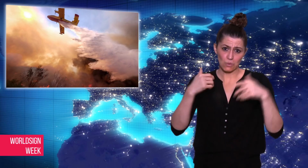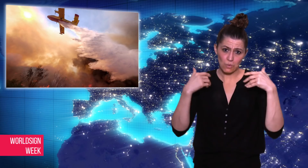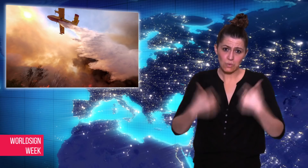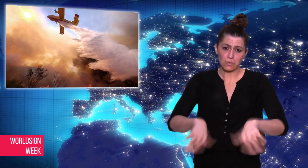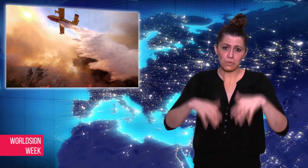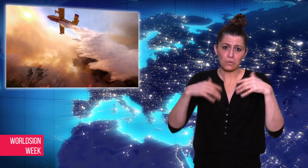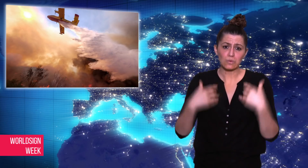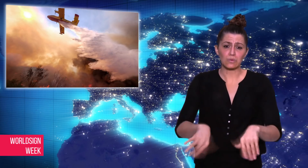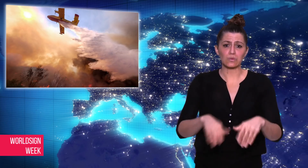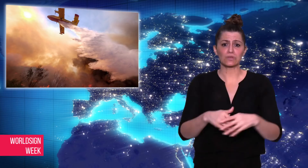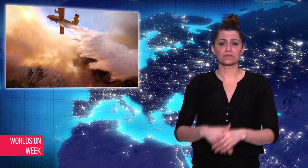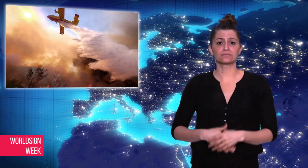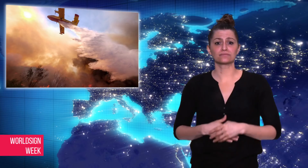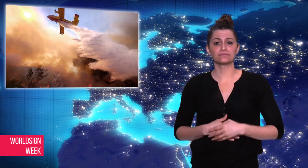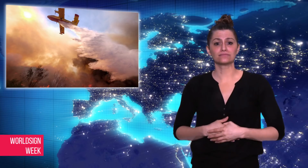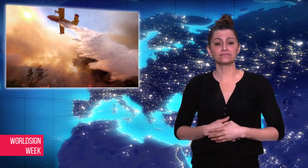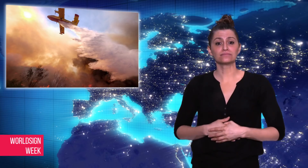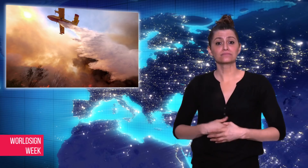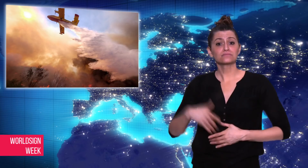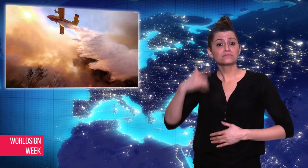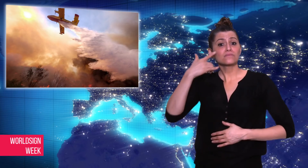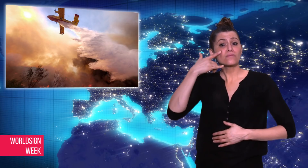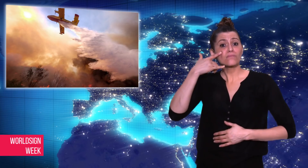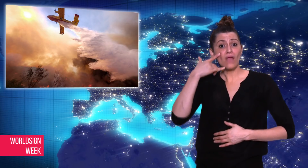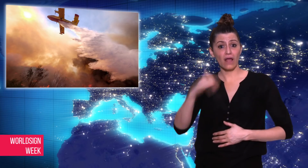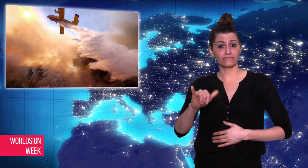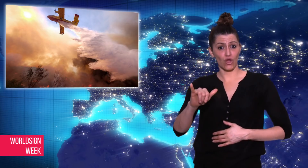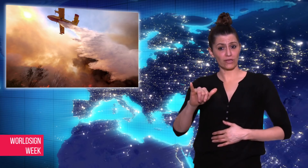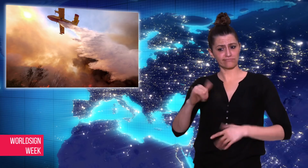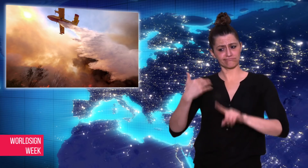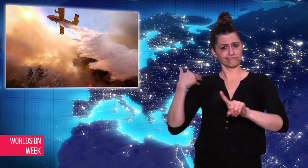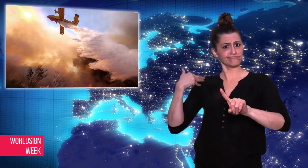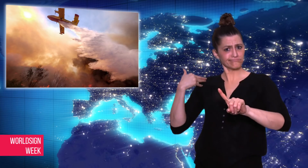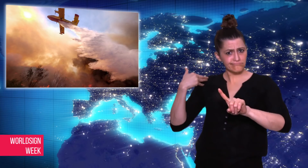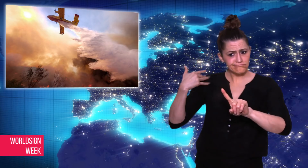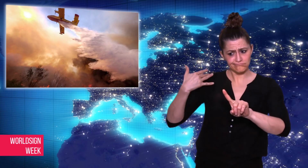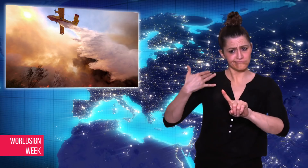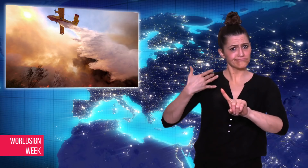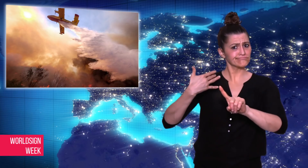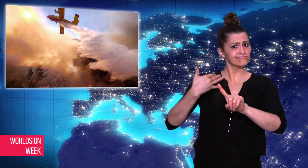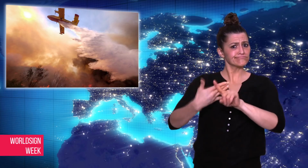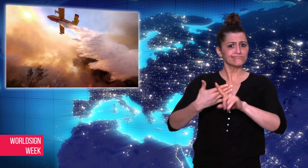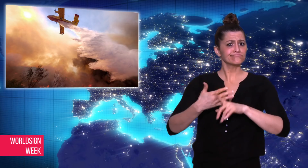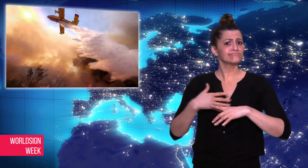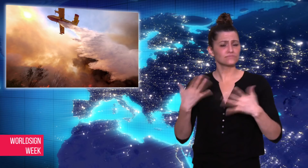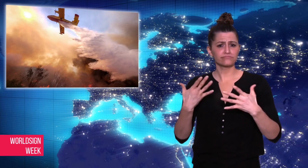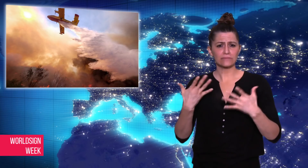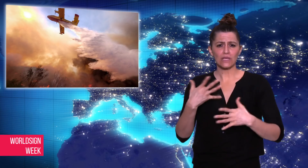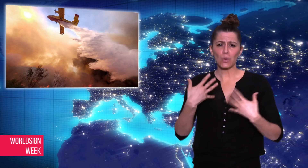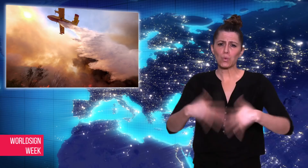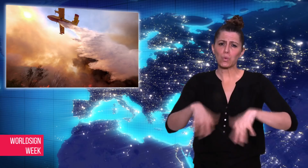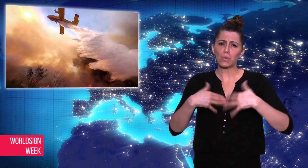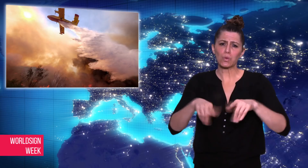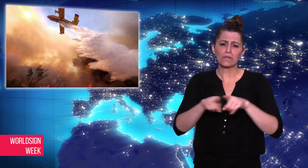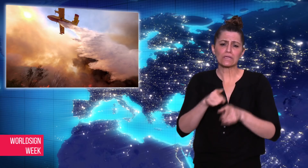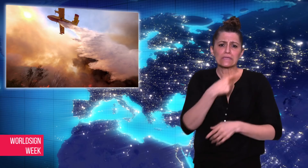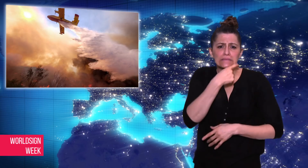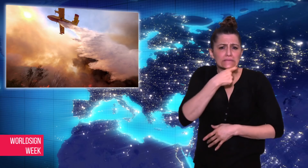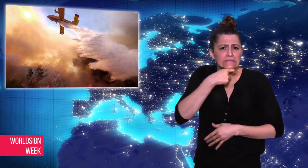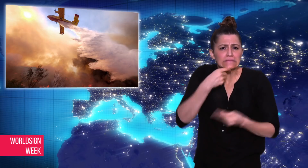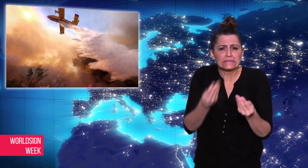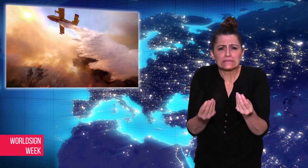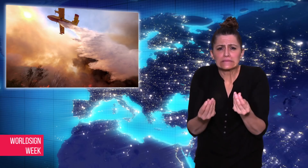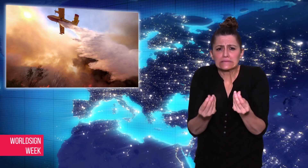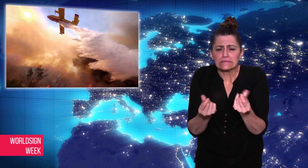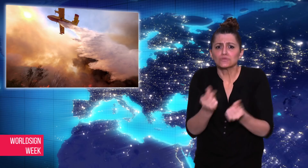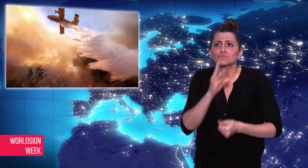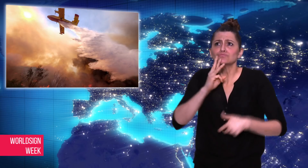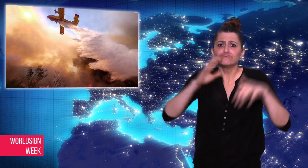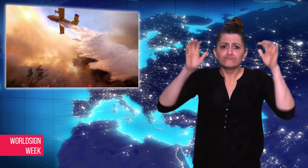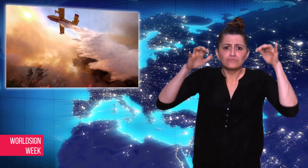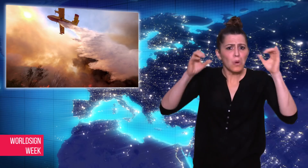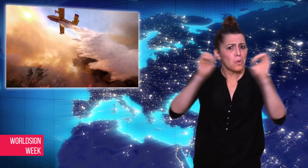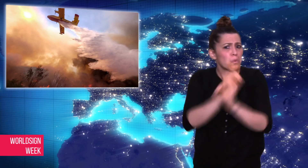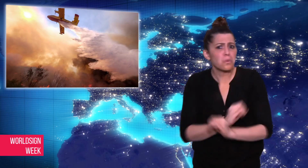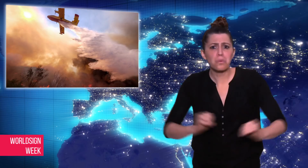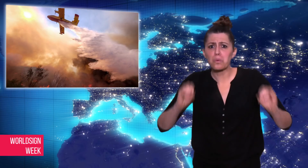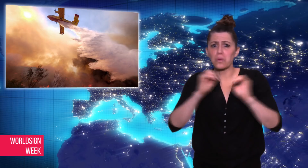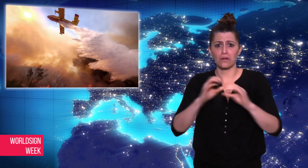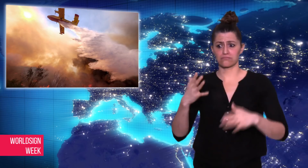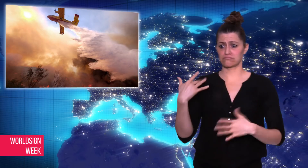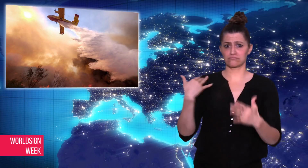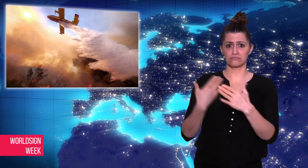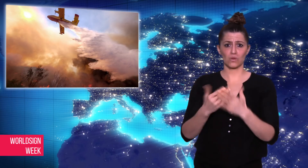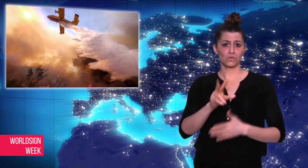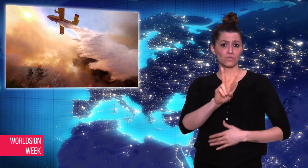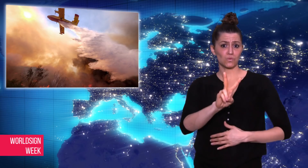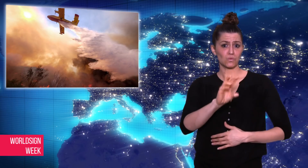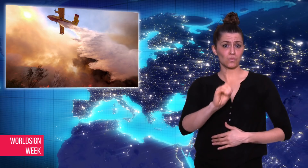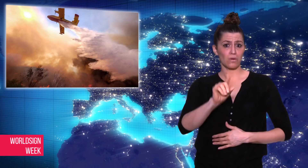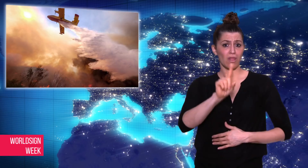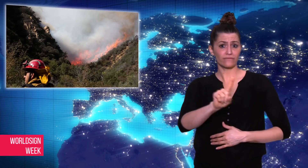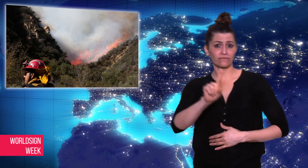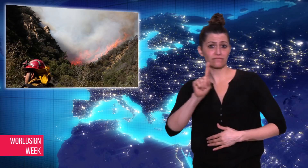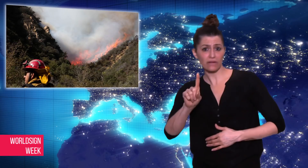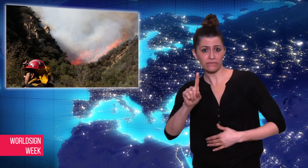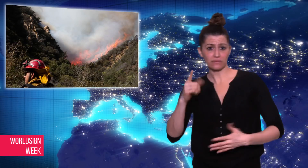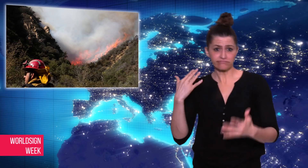since 2011, and 129 million dead trees are fueling the wildfires.